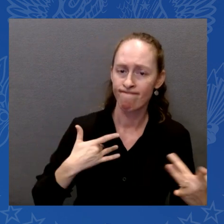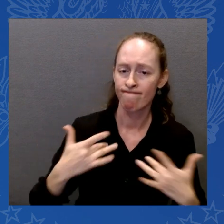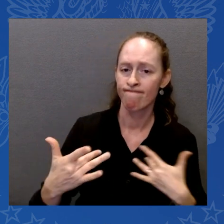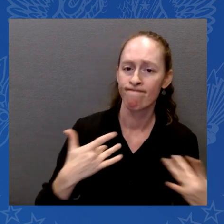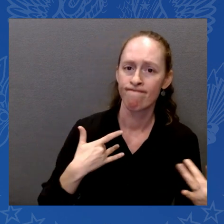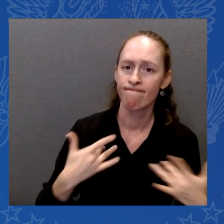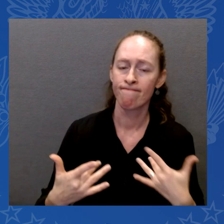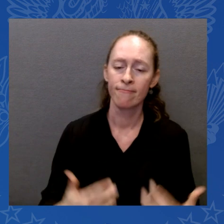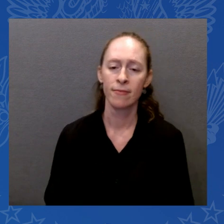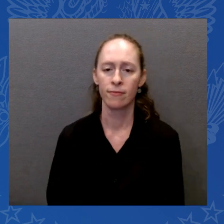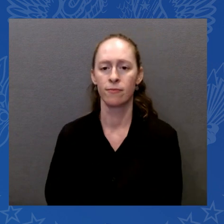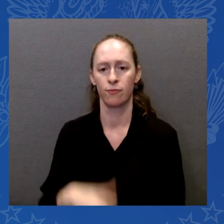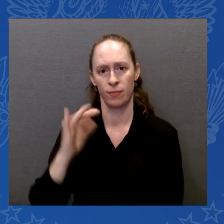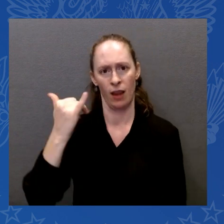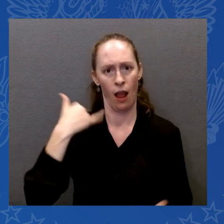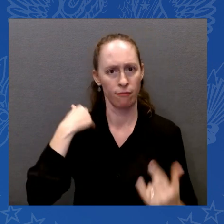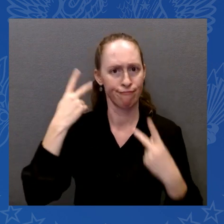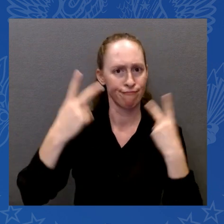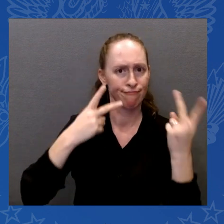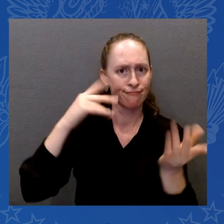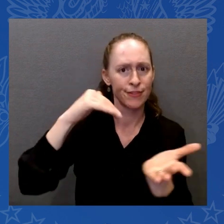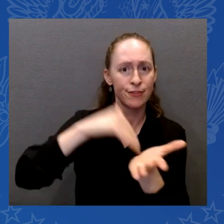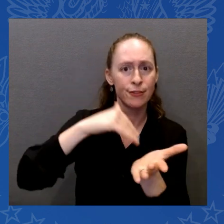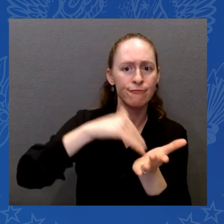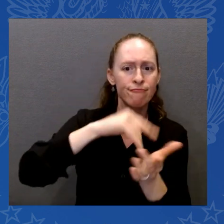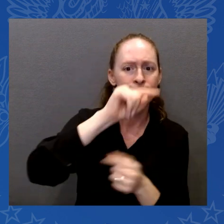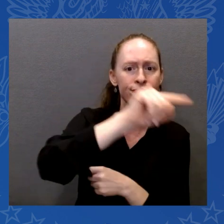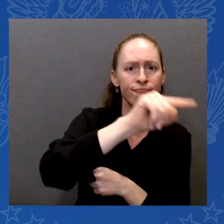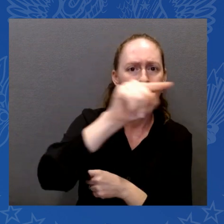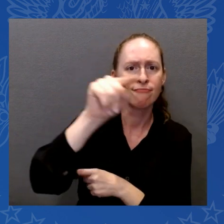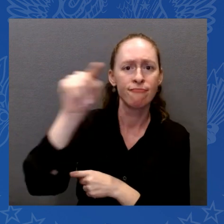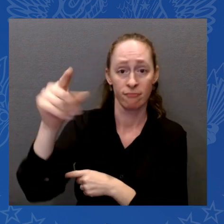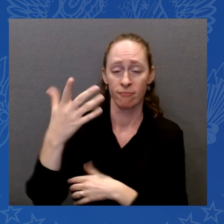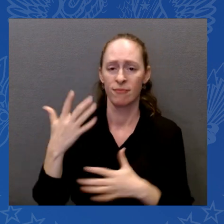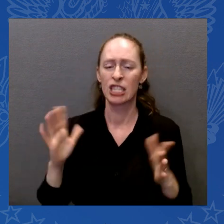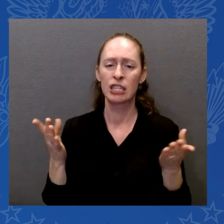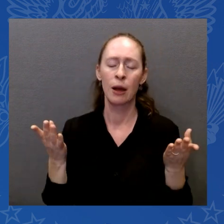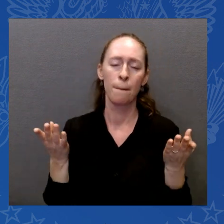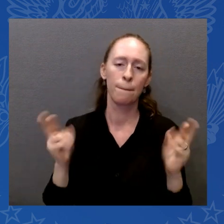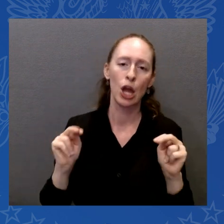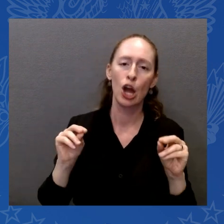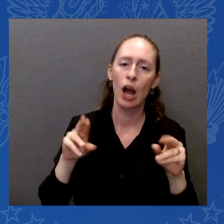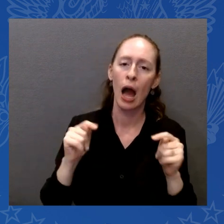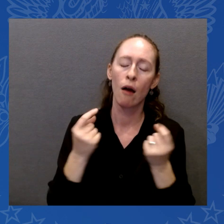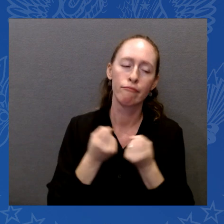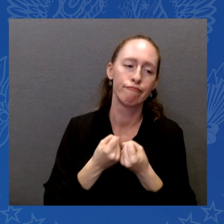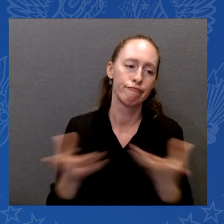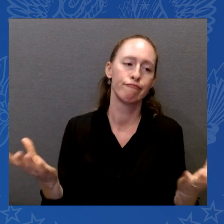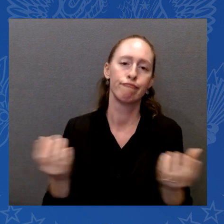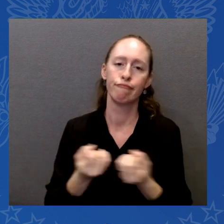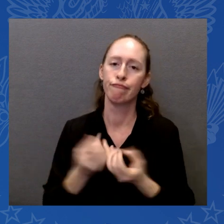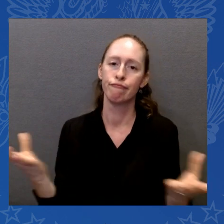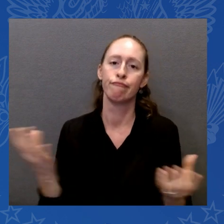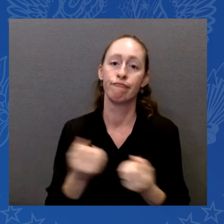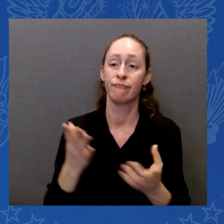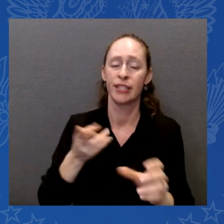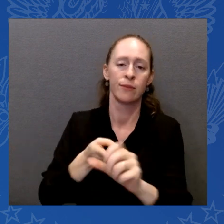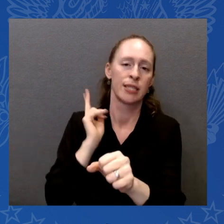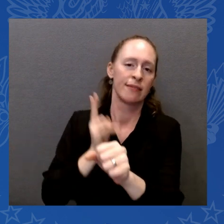leaving the field in the wake of the pandemic. Our training programs can't keep up. Medical students and residents